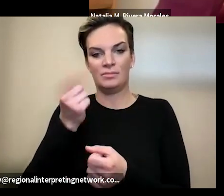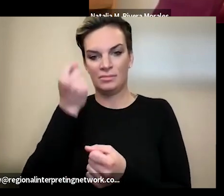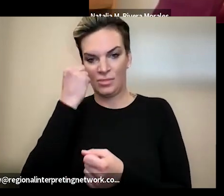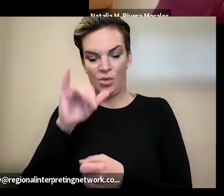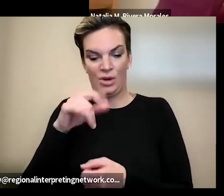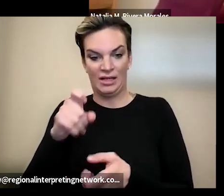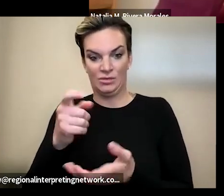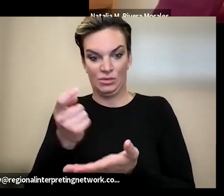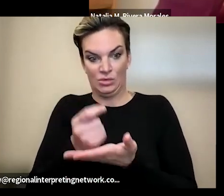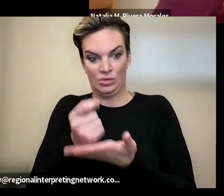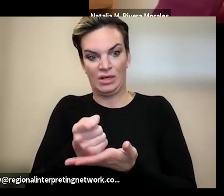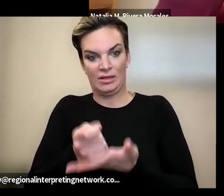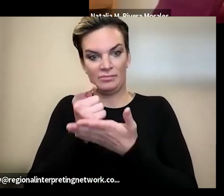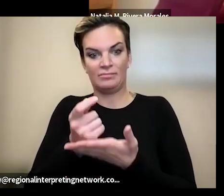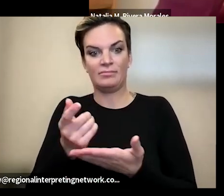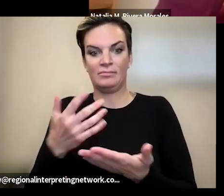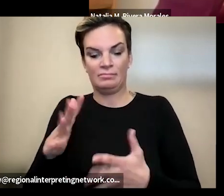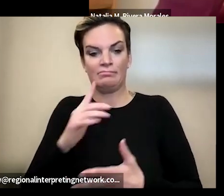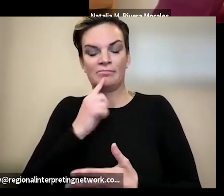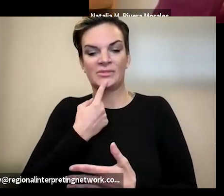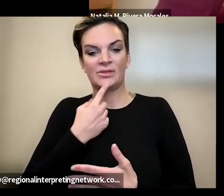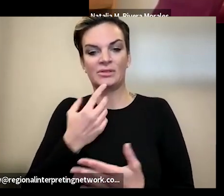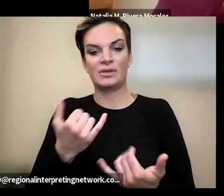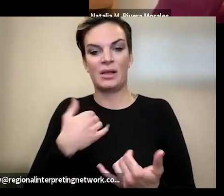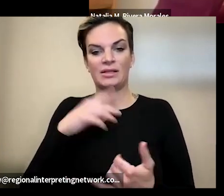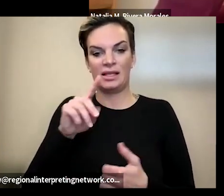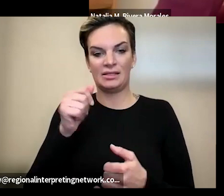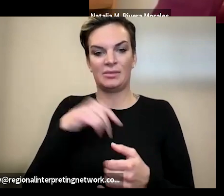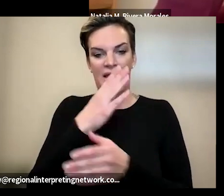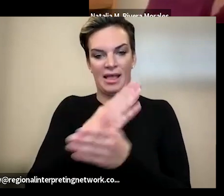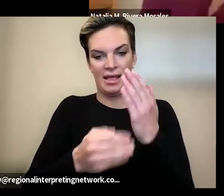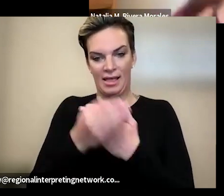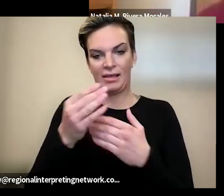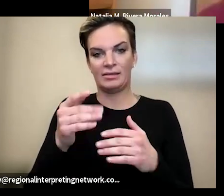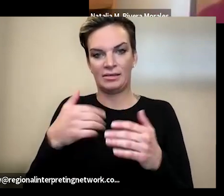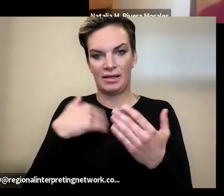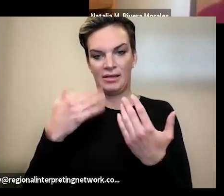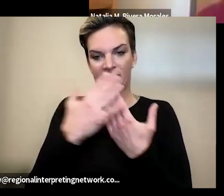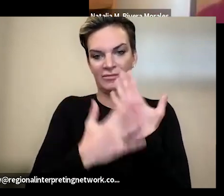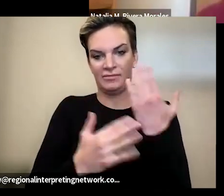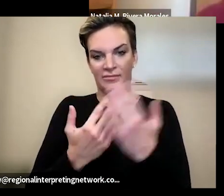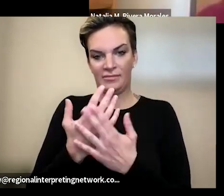this aggressively. So the disability I have now is mostly in my hands. I think I had beautiful